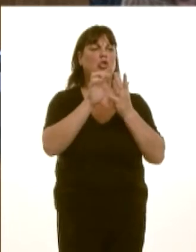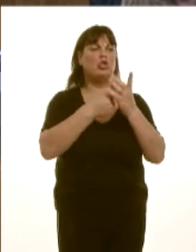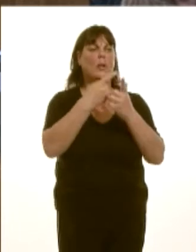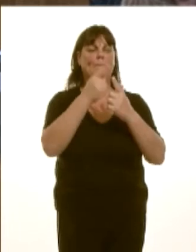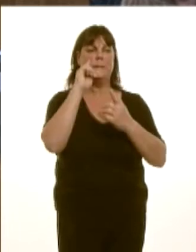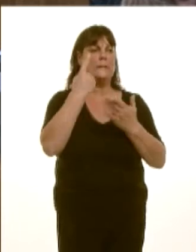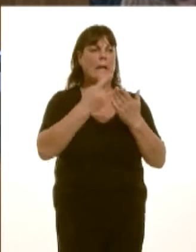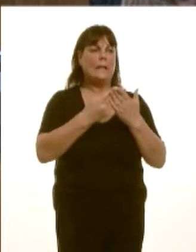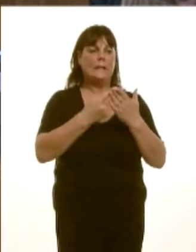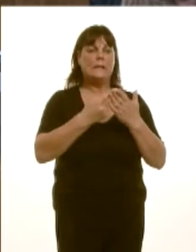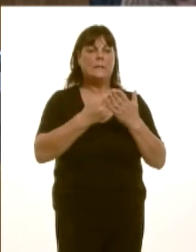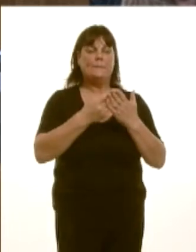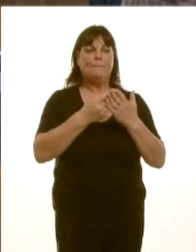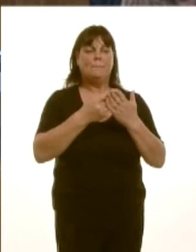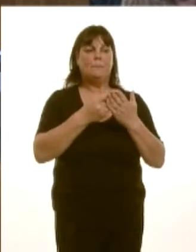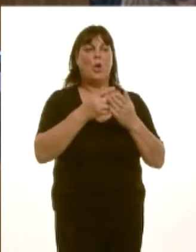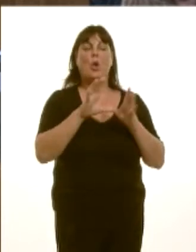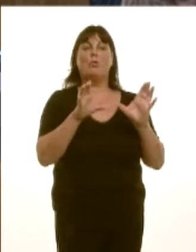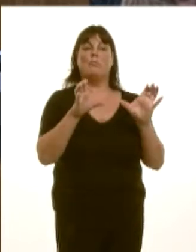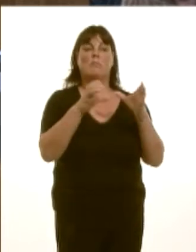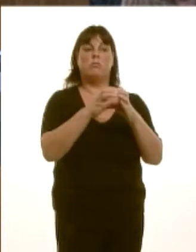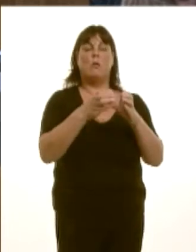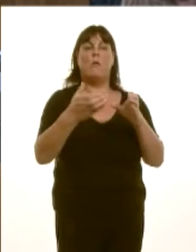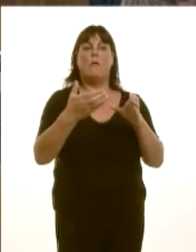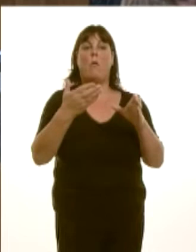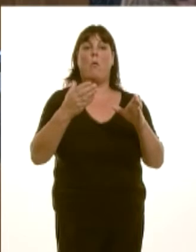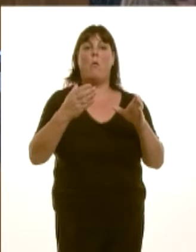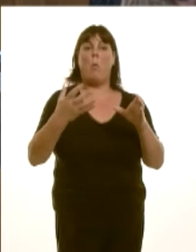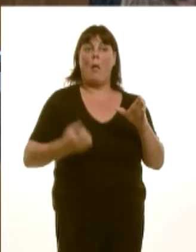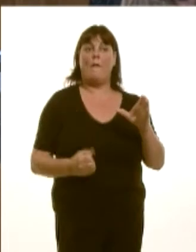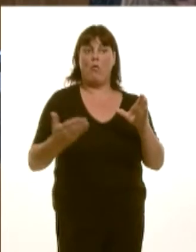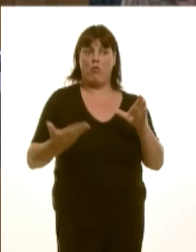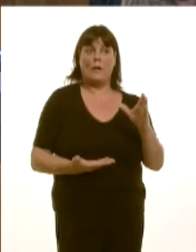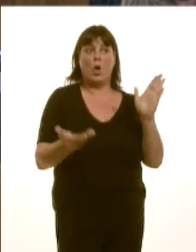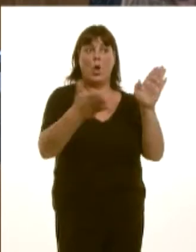However, I will say that, at a time when people are in greatest need of help and support,